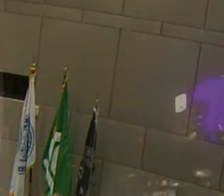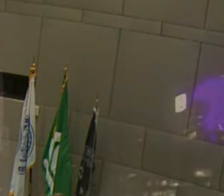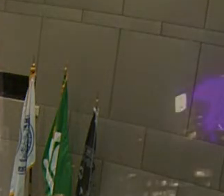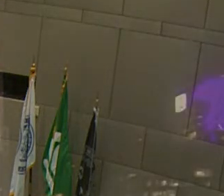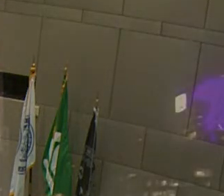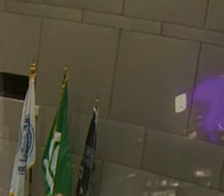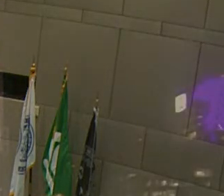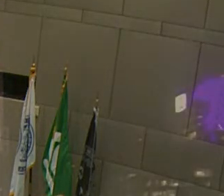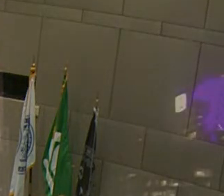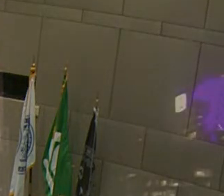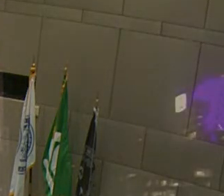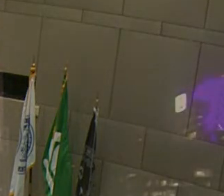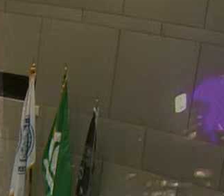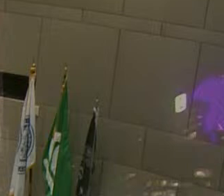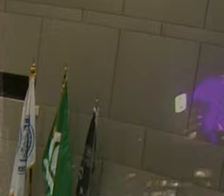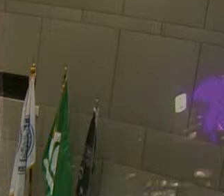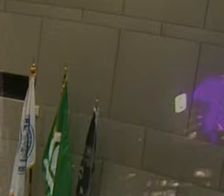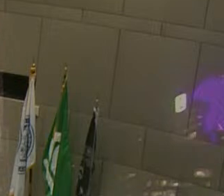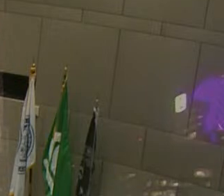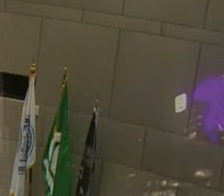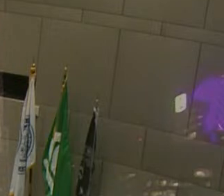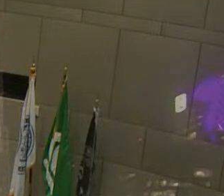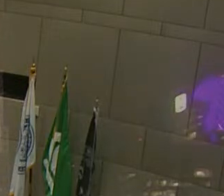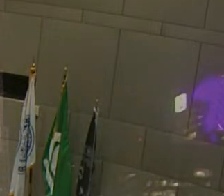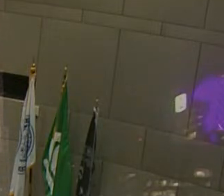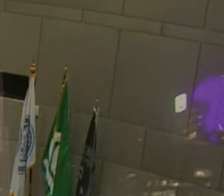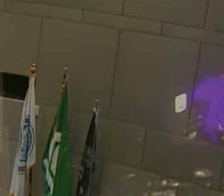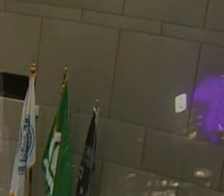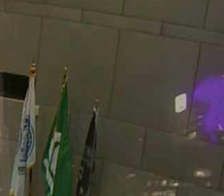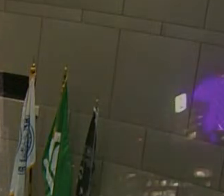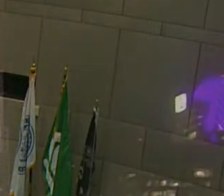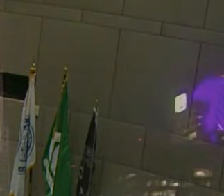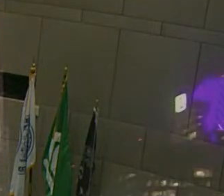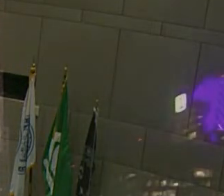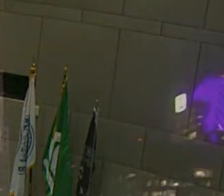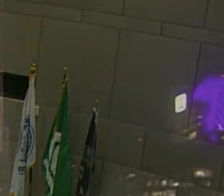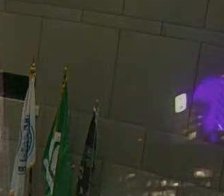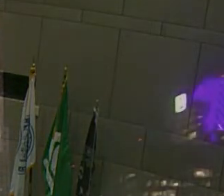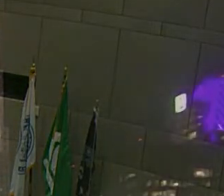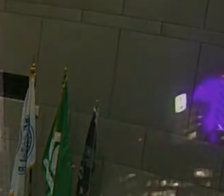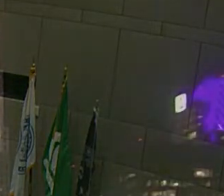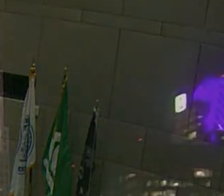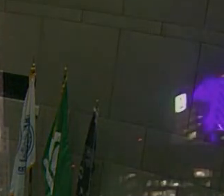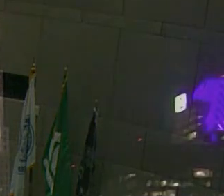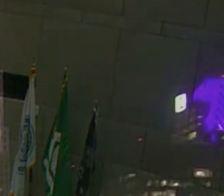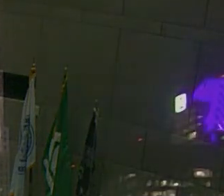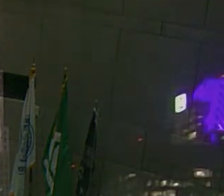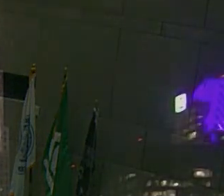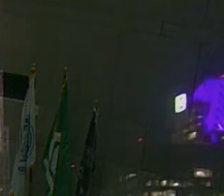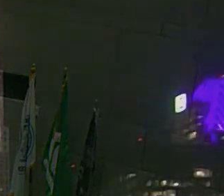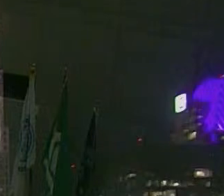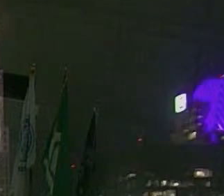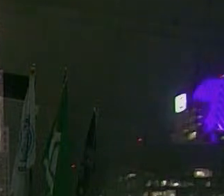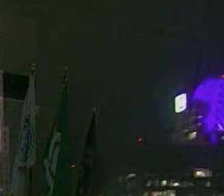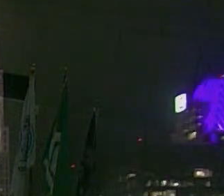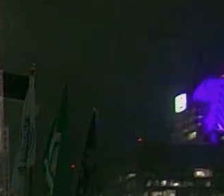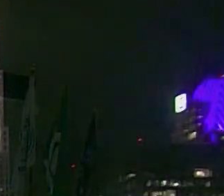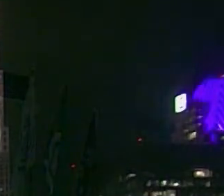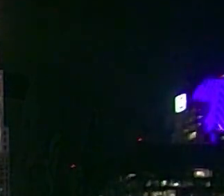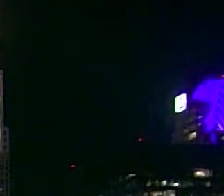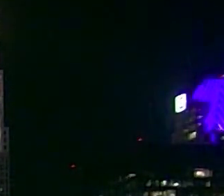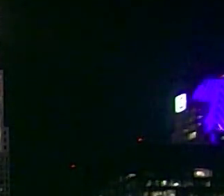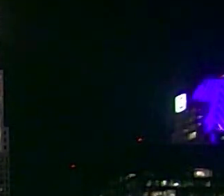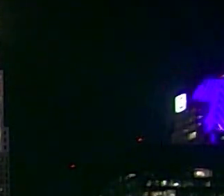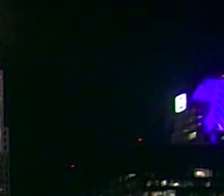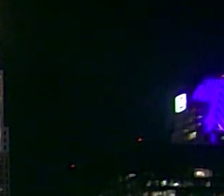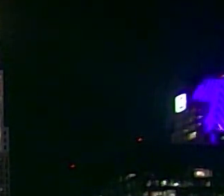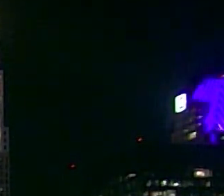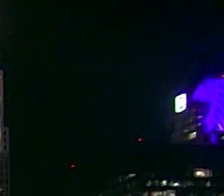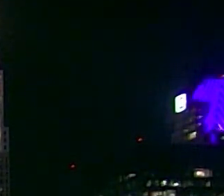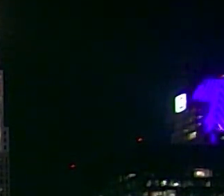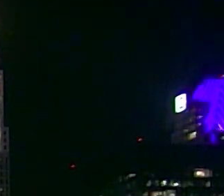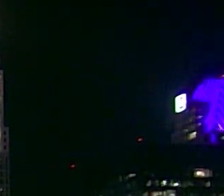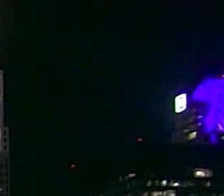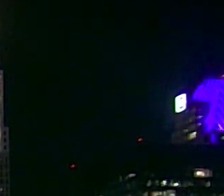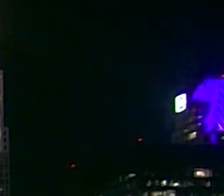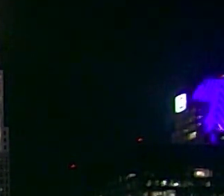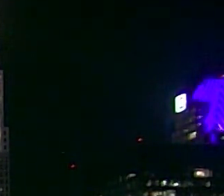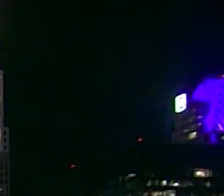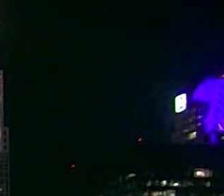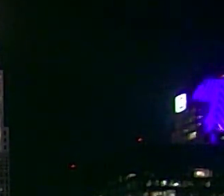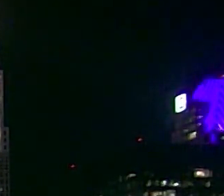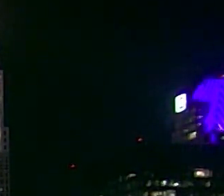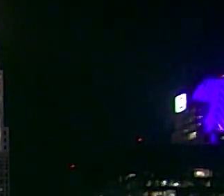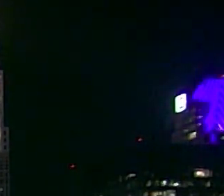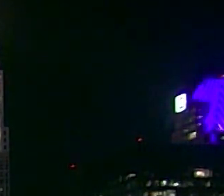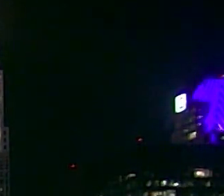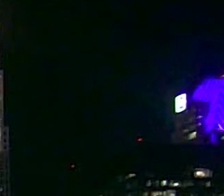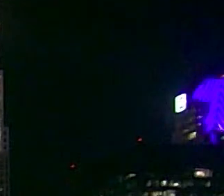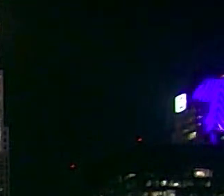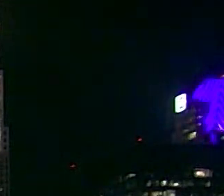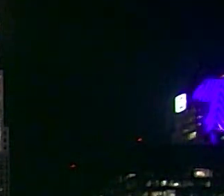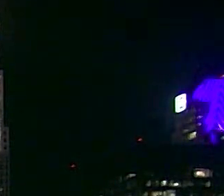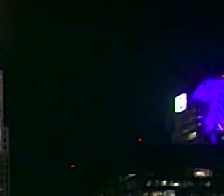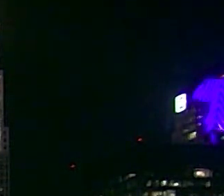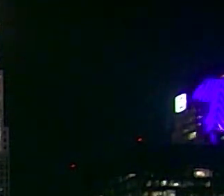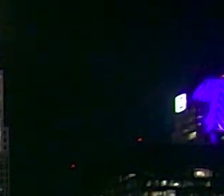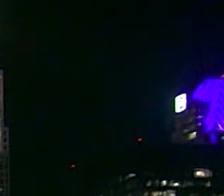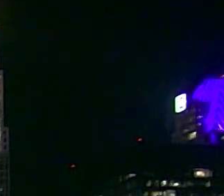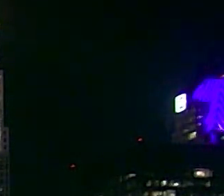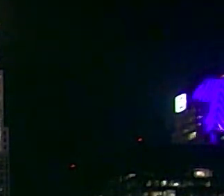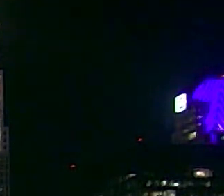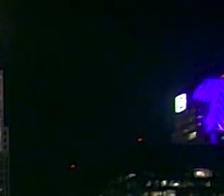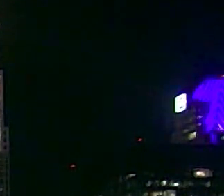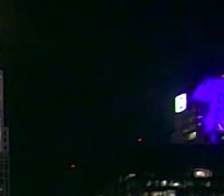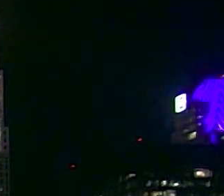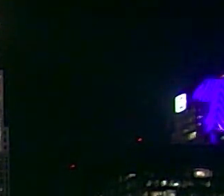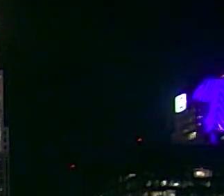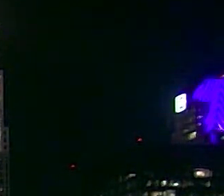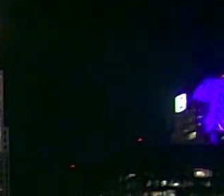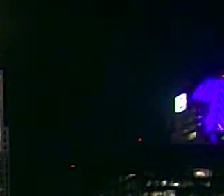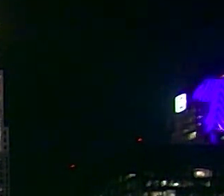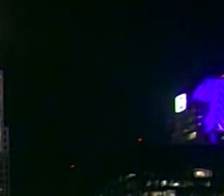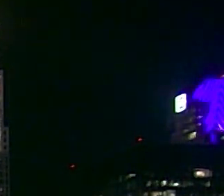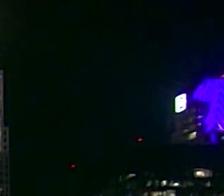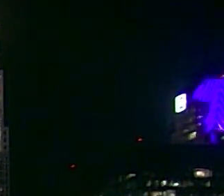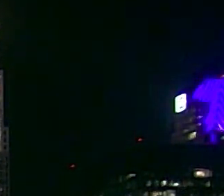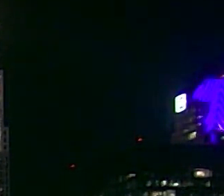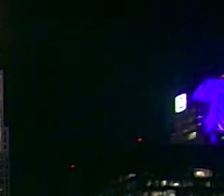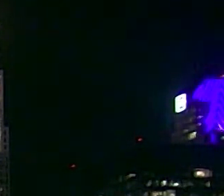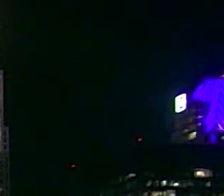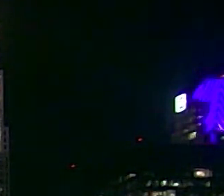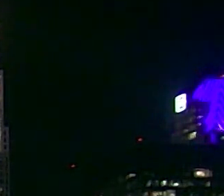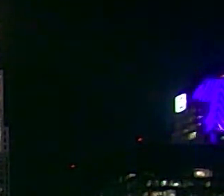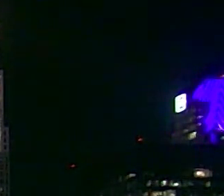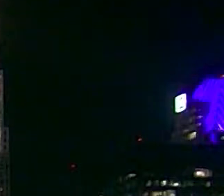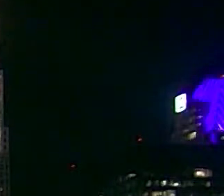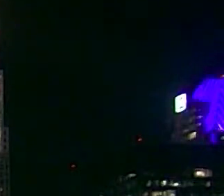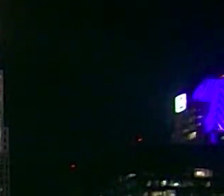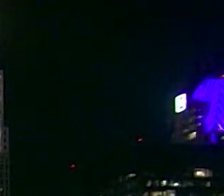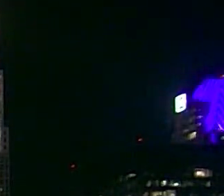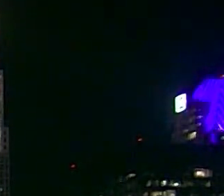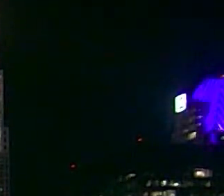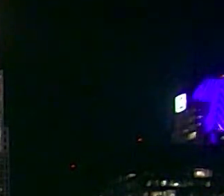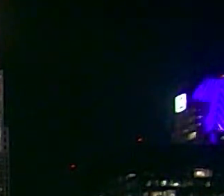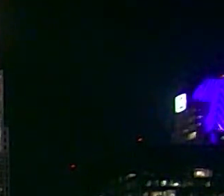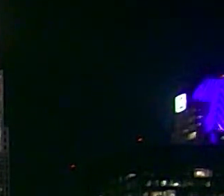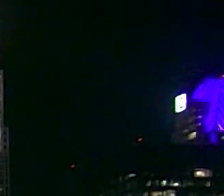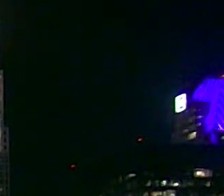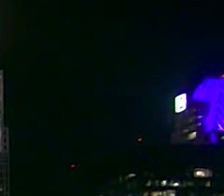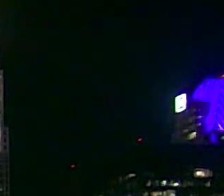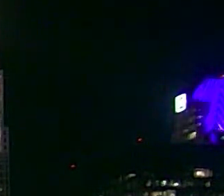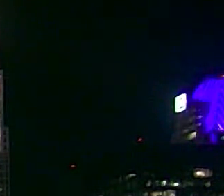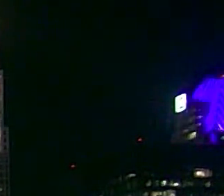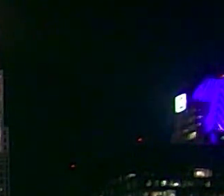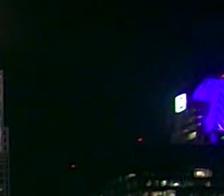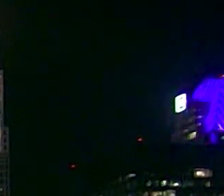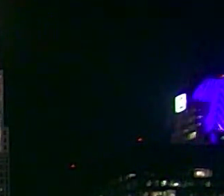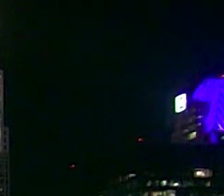[ MEETING ADJOURNED AT 9:26 ]